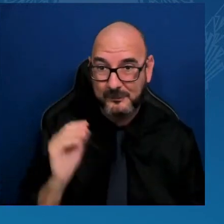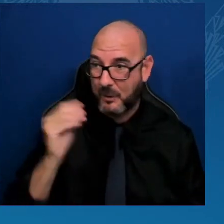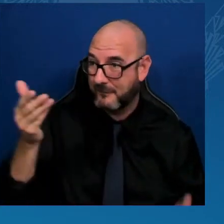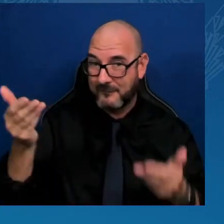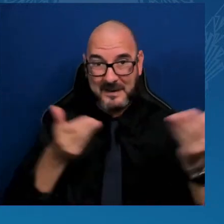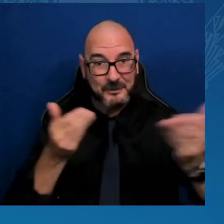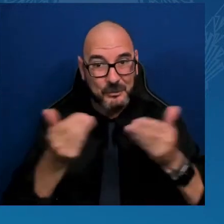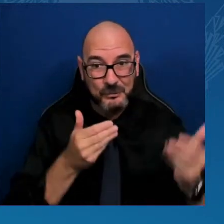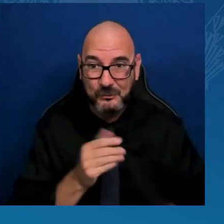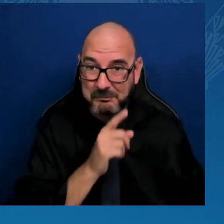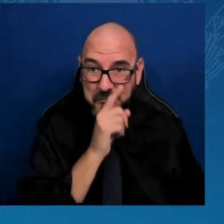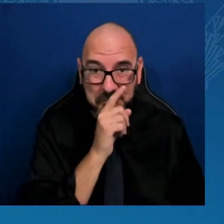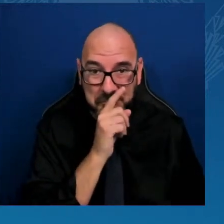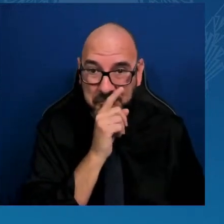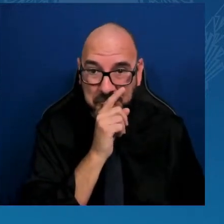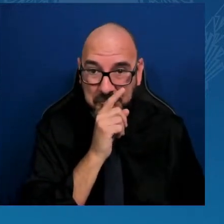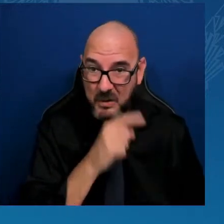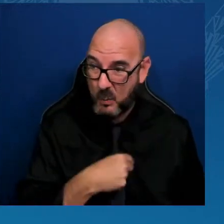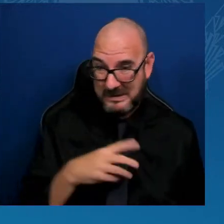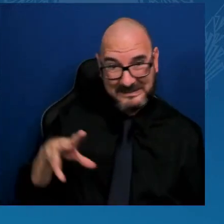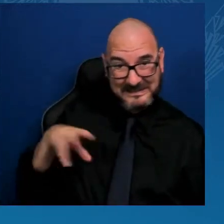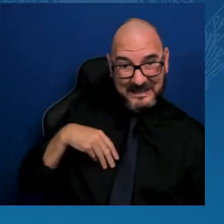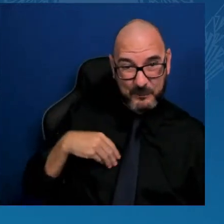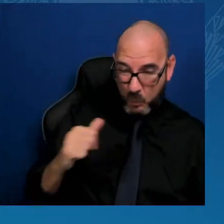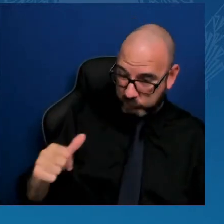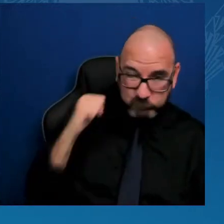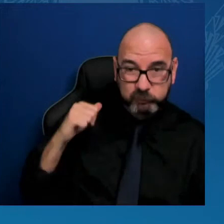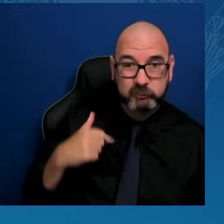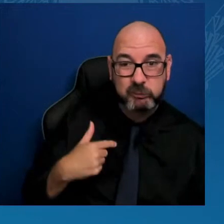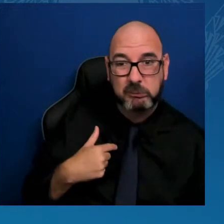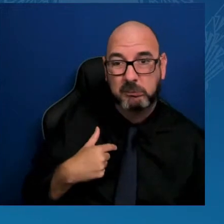to debate an undeniable fact: